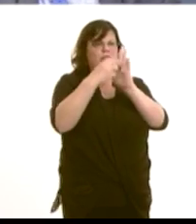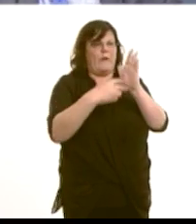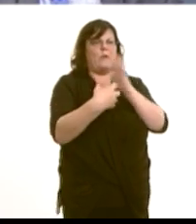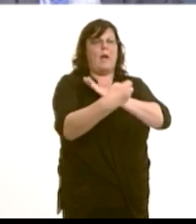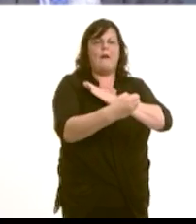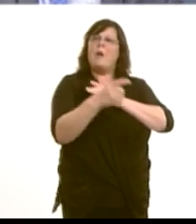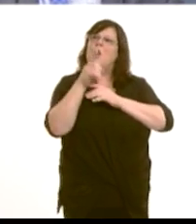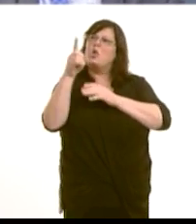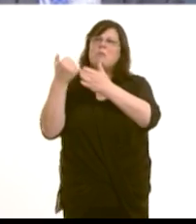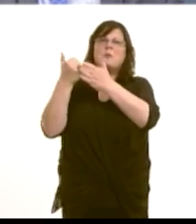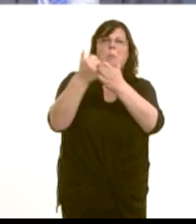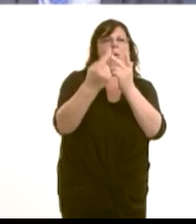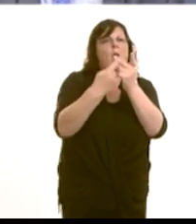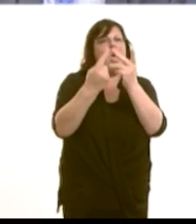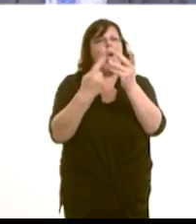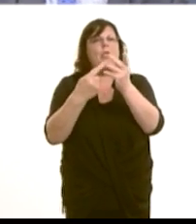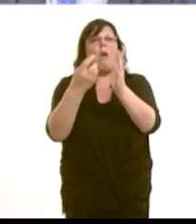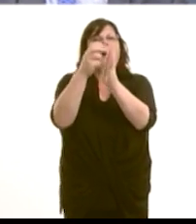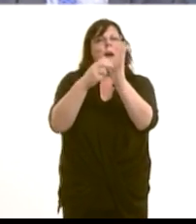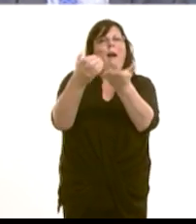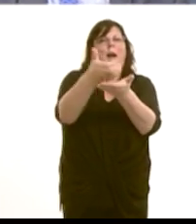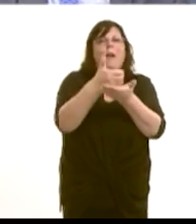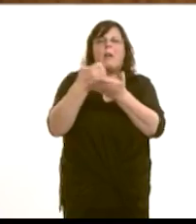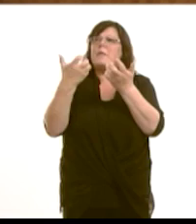archives in Wales, to be restored and kept for the future of the nation?